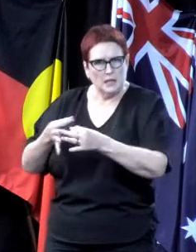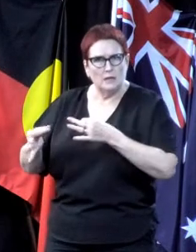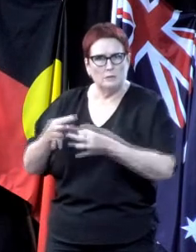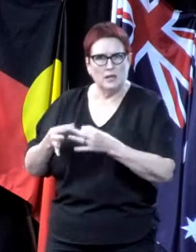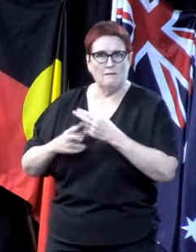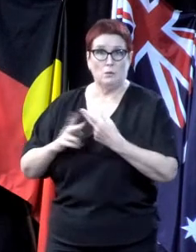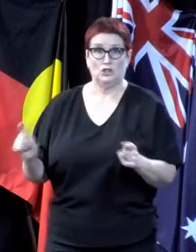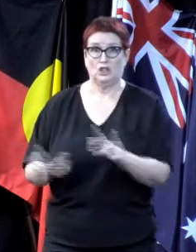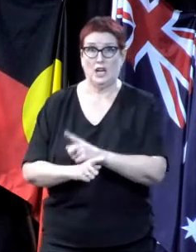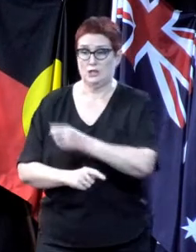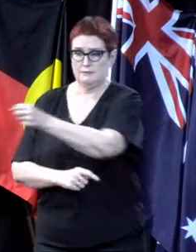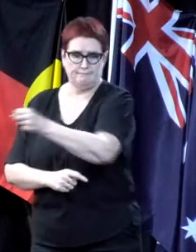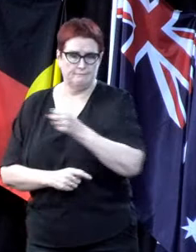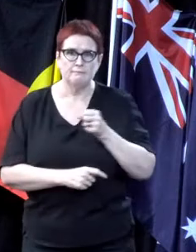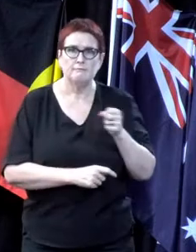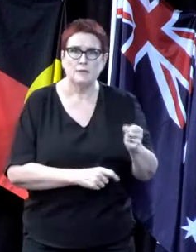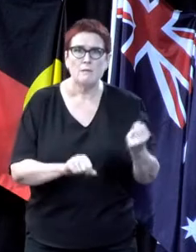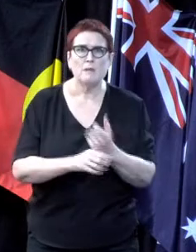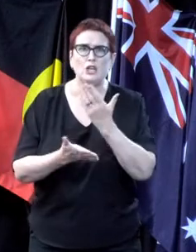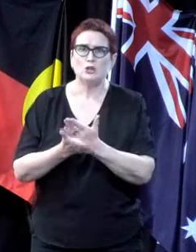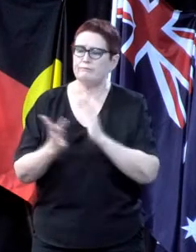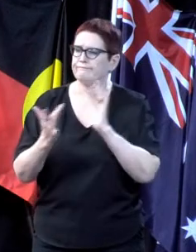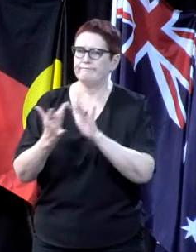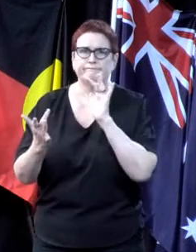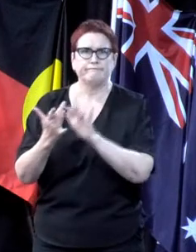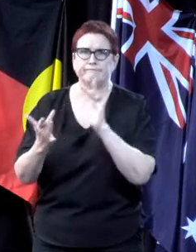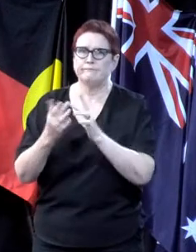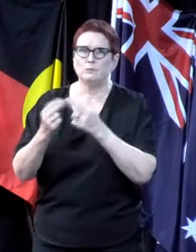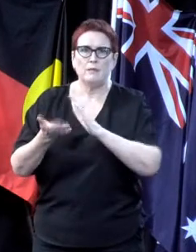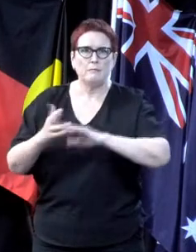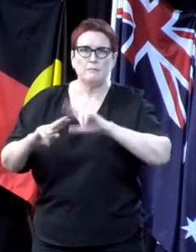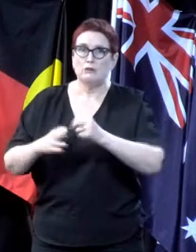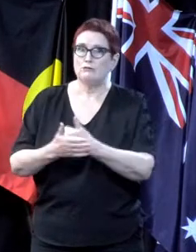And we ensured that we engaged with parents throughout that entire process, as we did with our staff.